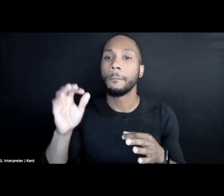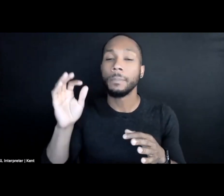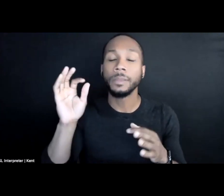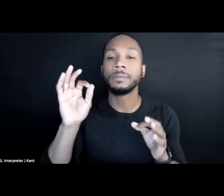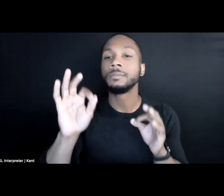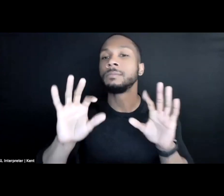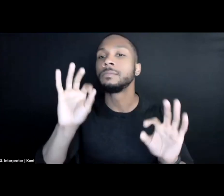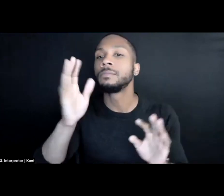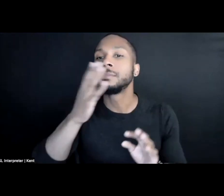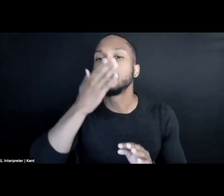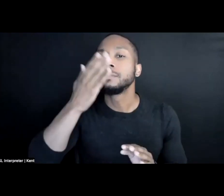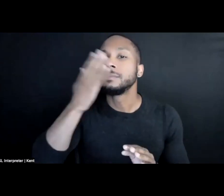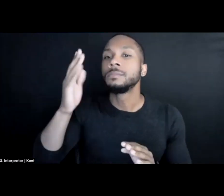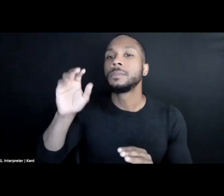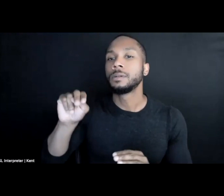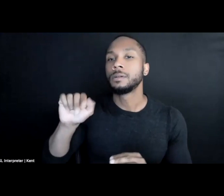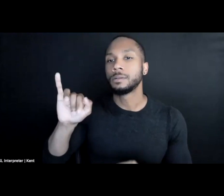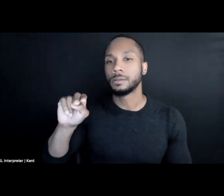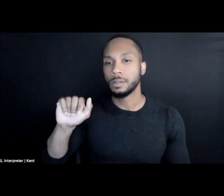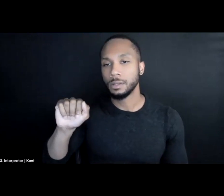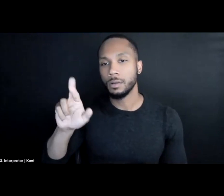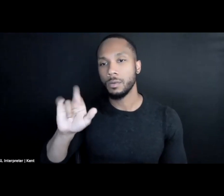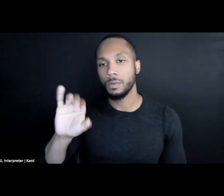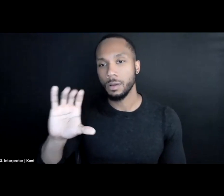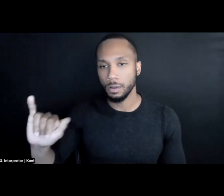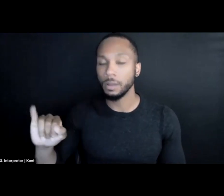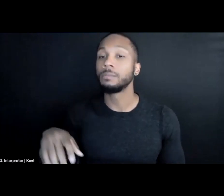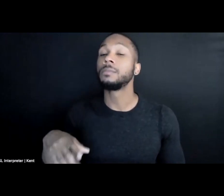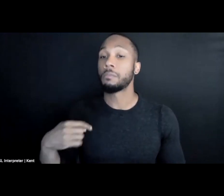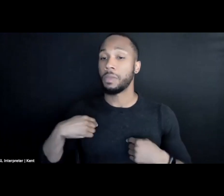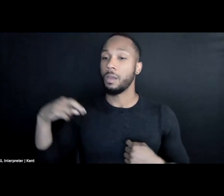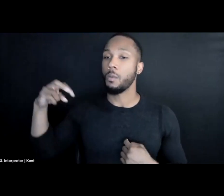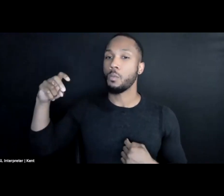Un Nina Ricci Mientras voy bajando Las escaleras de La plaza Altamira.